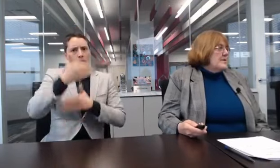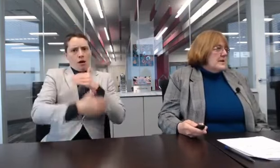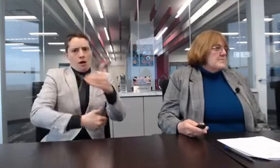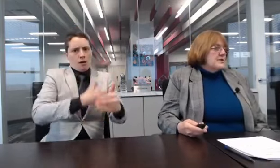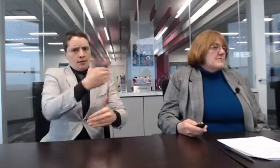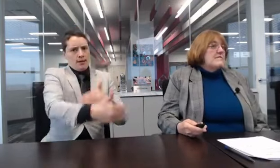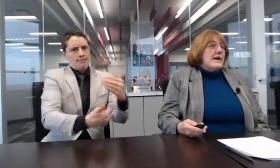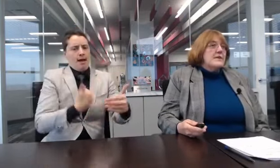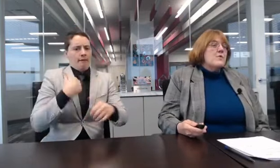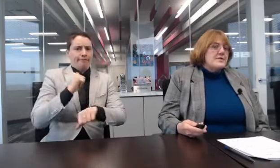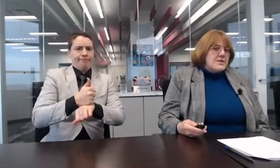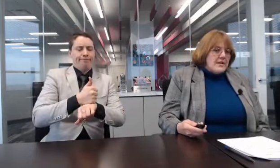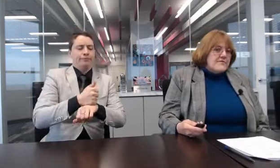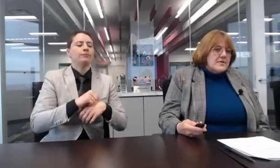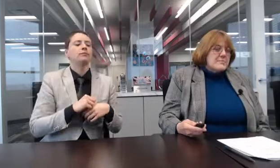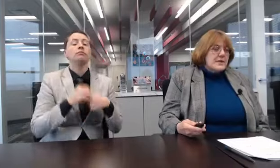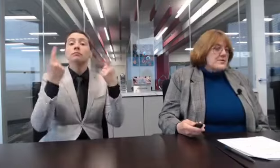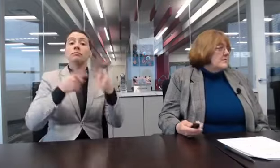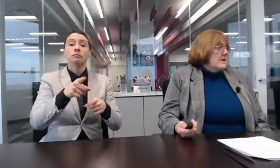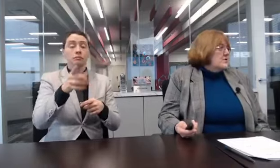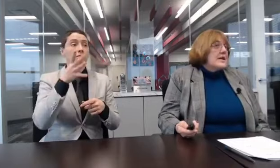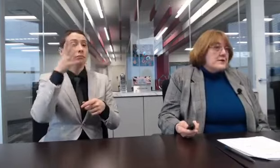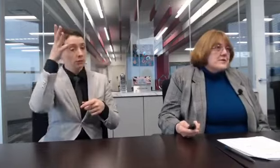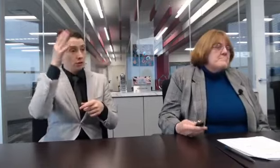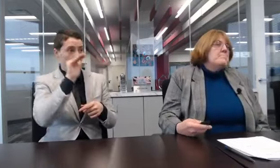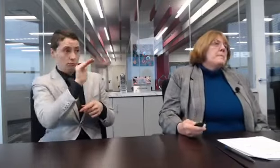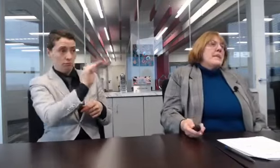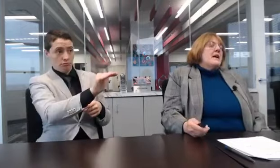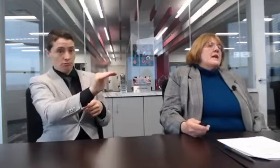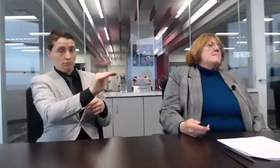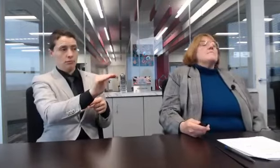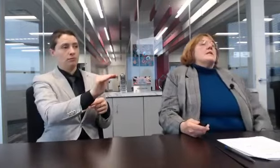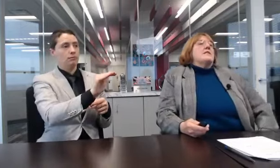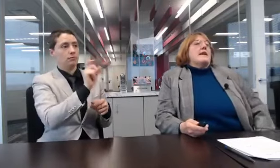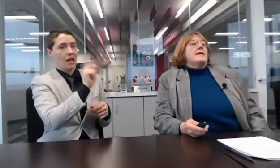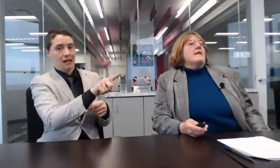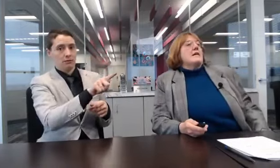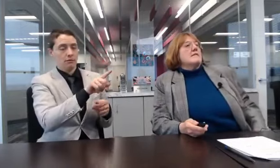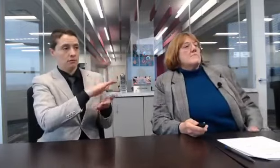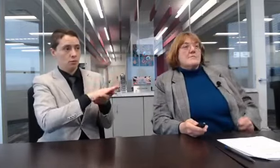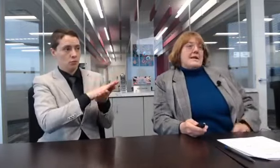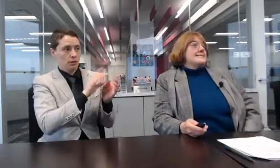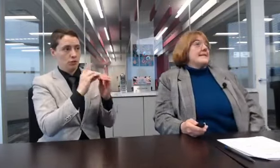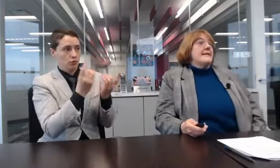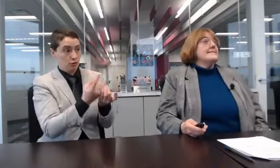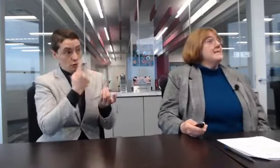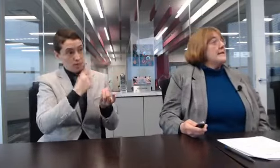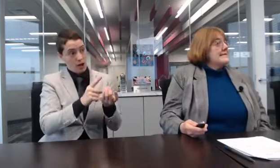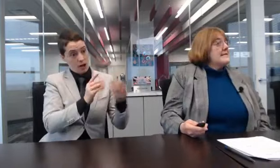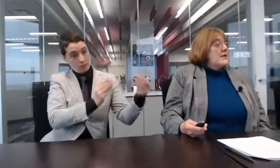to evaluate a child for special education, they will may say yes, they may say no.